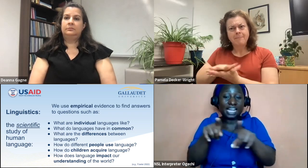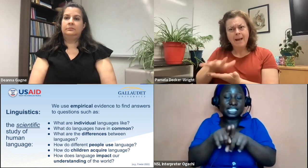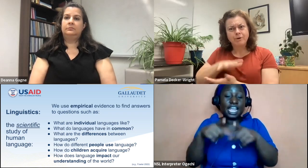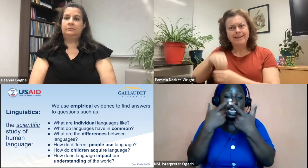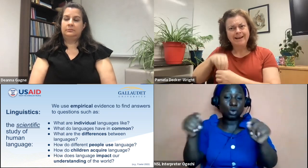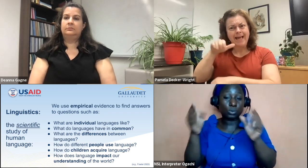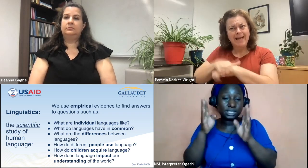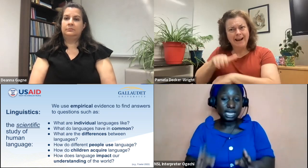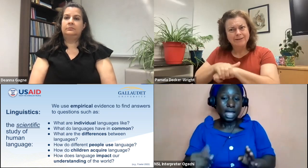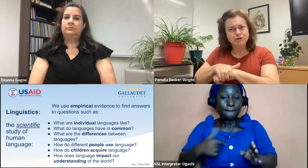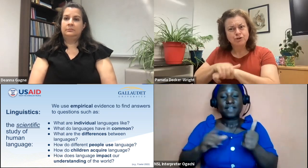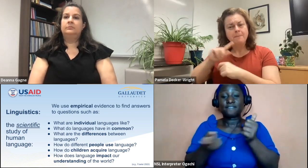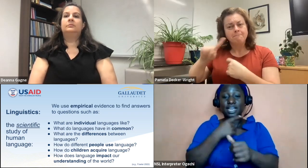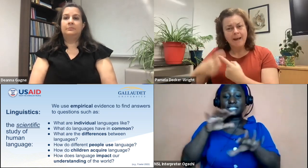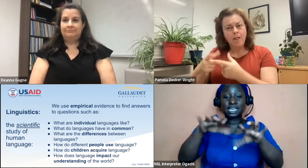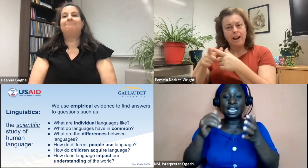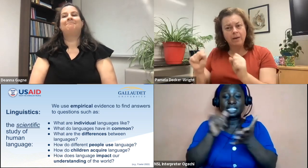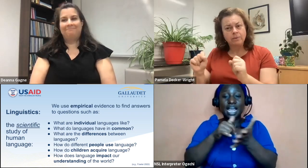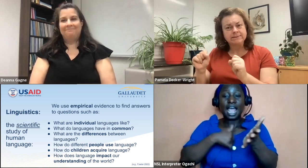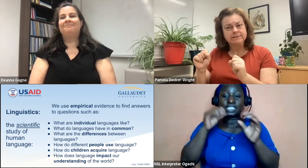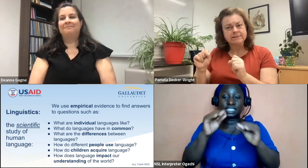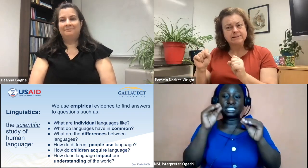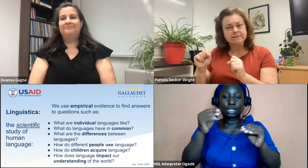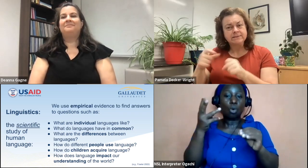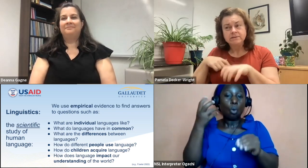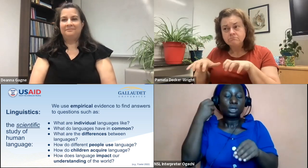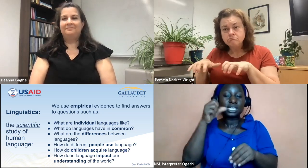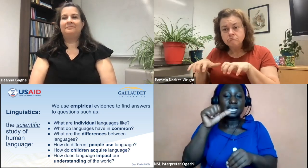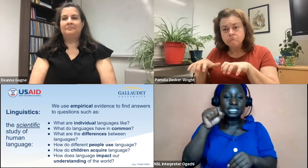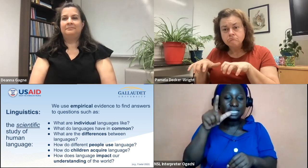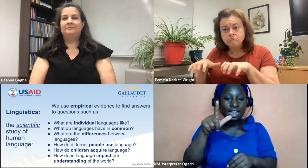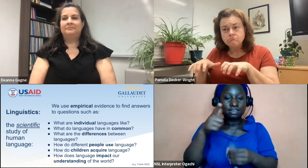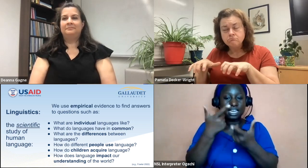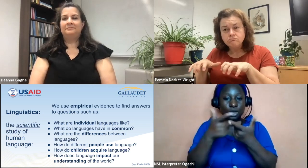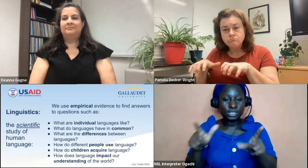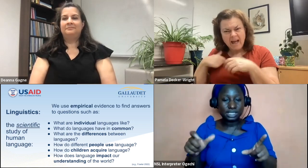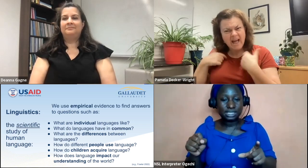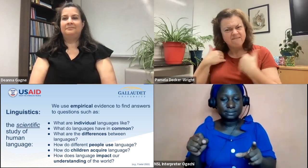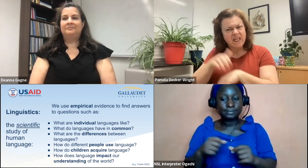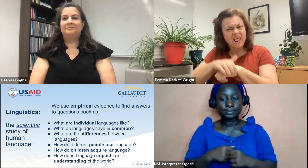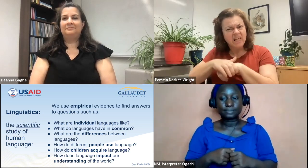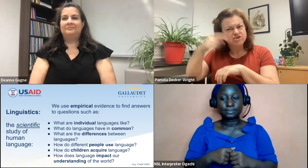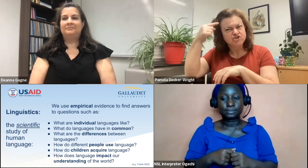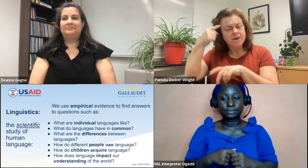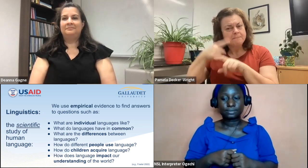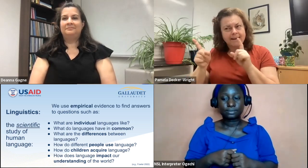But if I had to then type up a paper about this in English about linguistics that takes something.